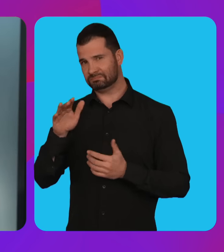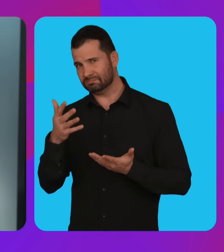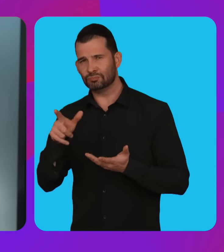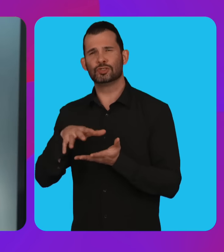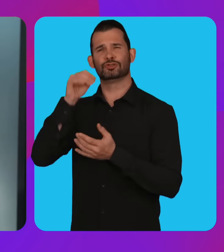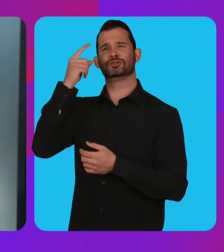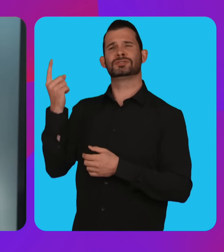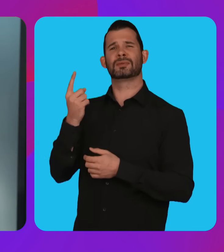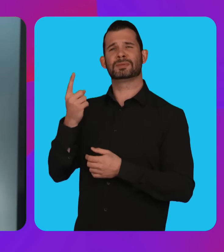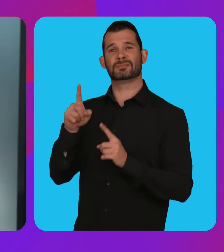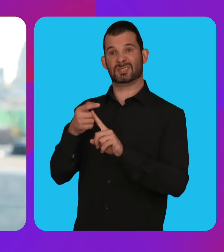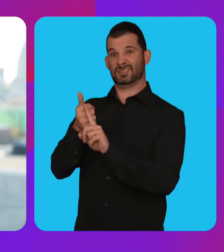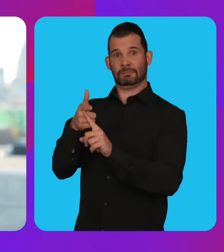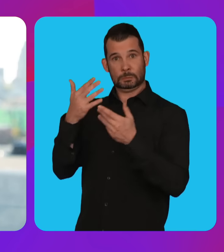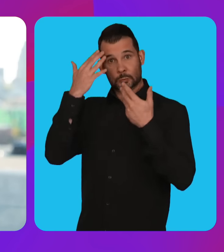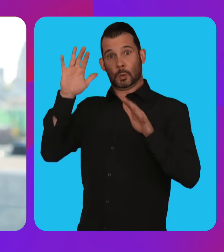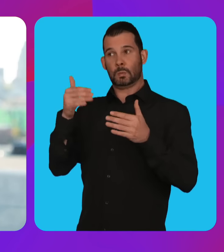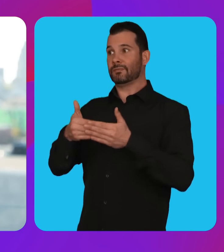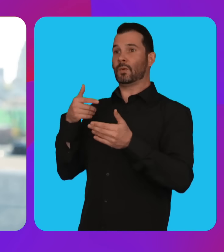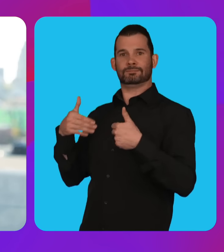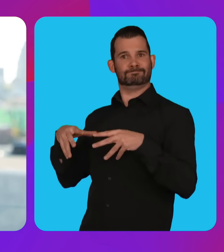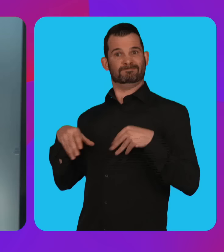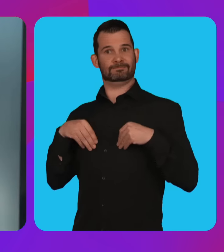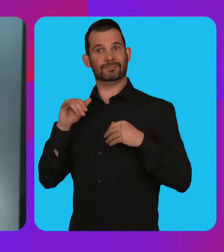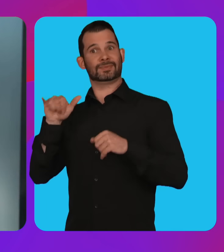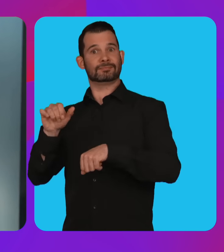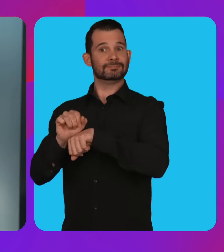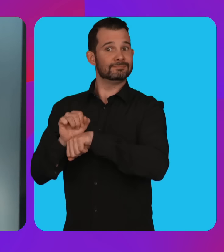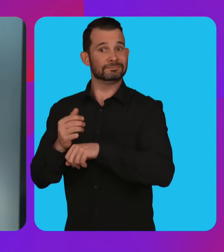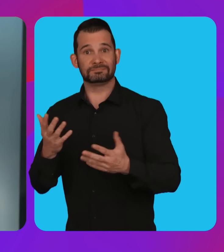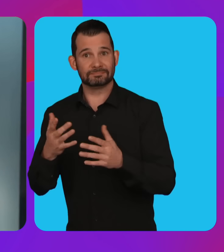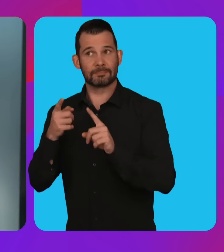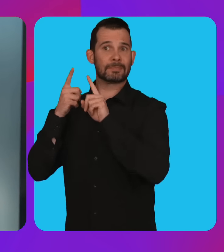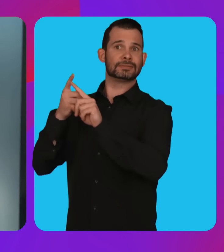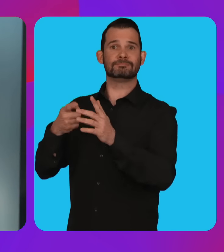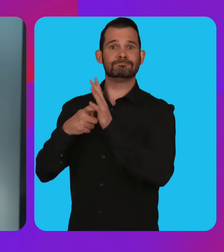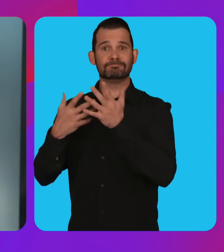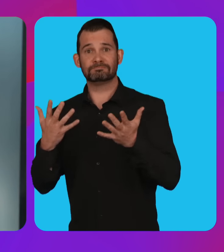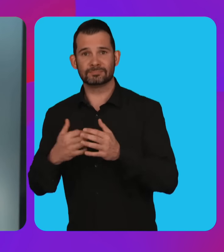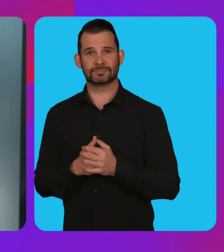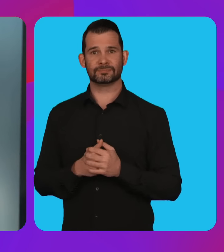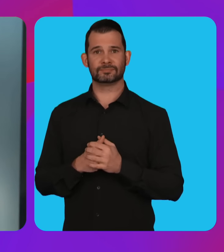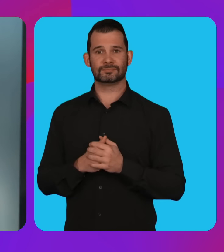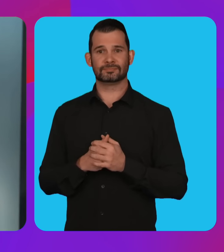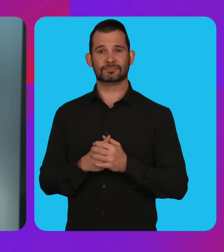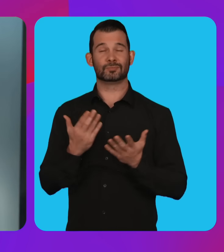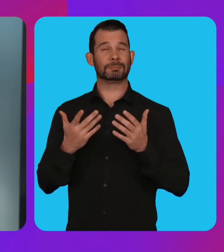prior to taking this mandate? Probably the biggest learning was I had to learn to listen.